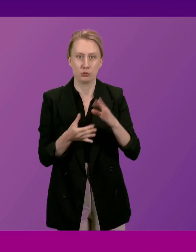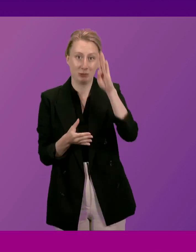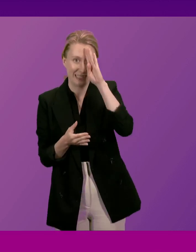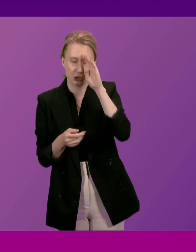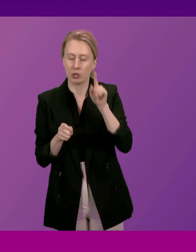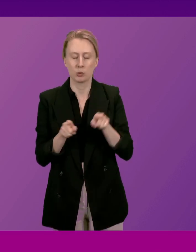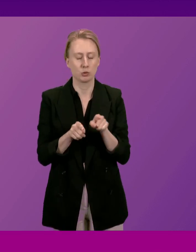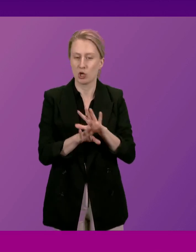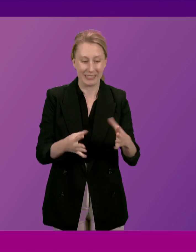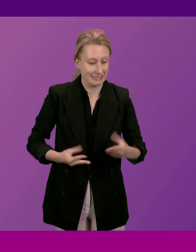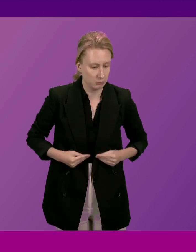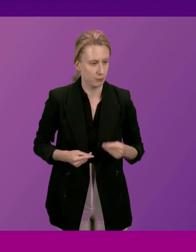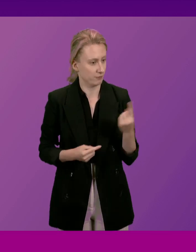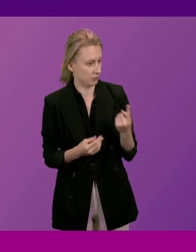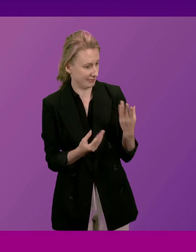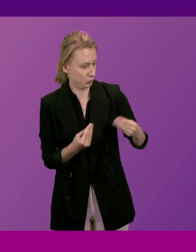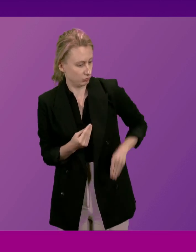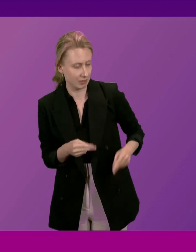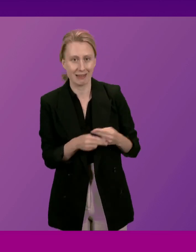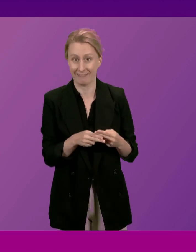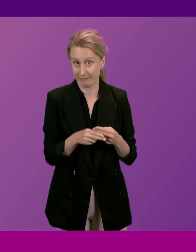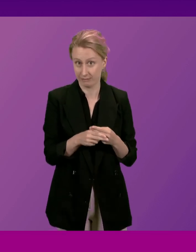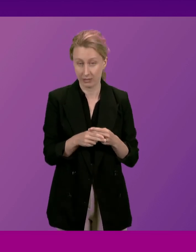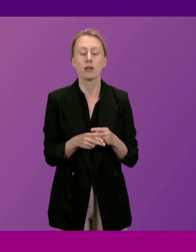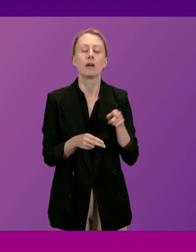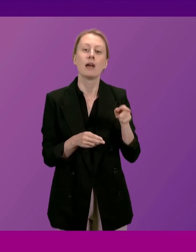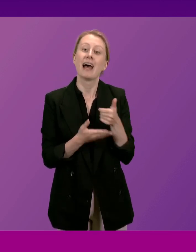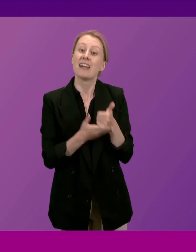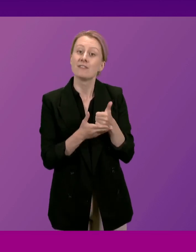carrying a knife or taking part in violence. That advice was reinforced by Assistant Chief